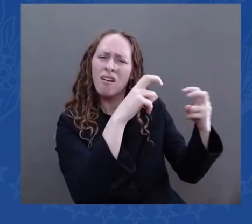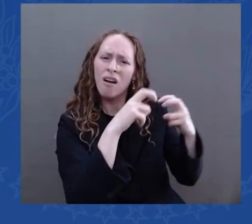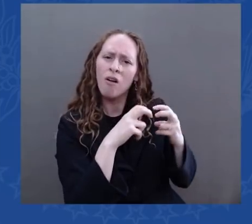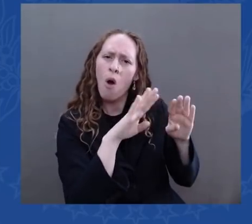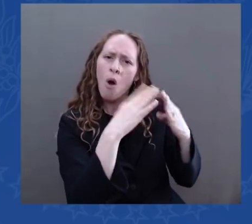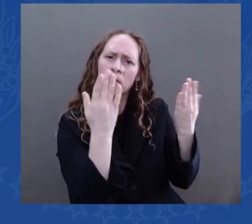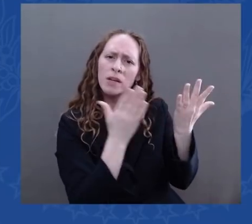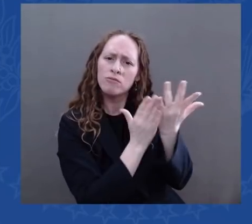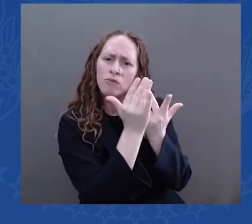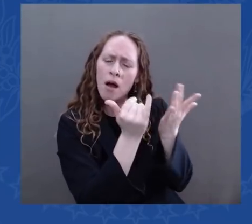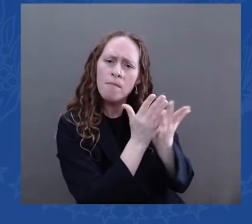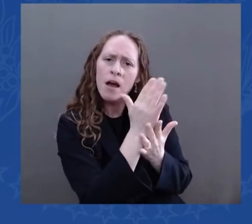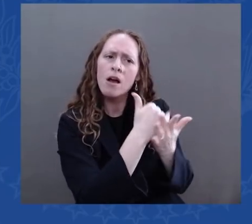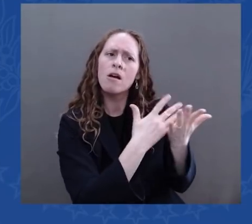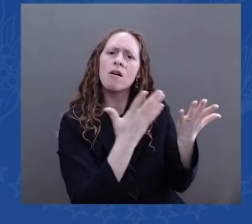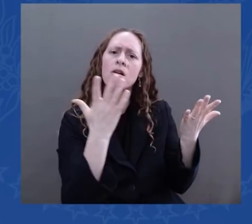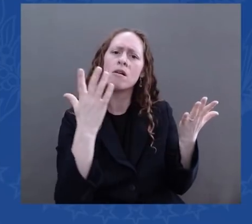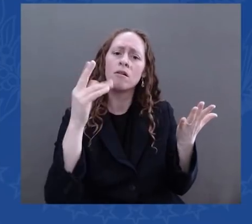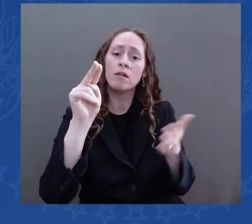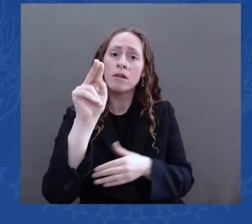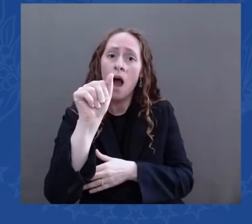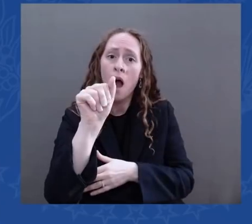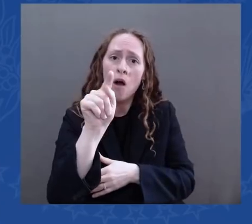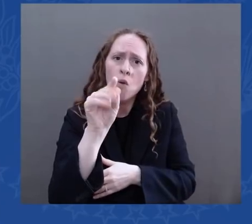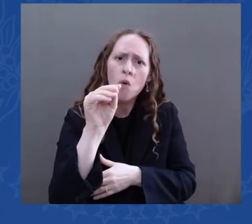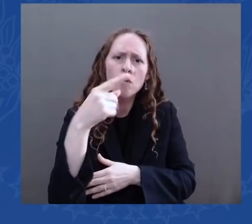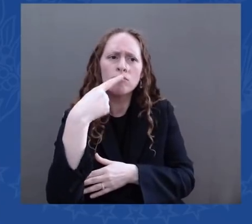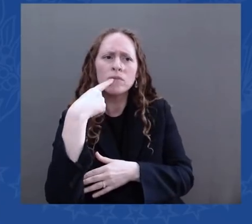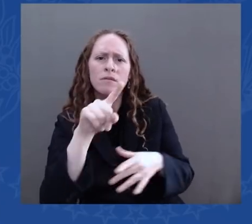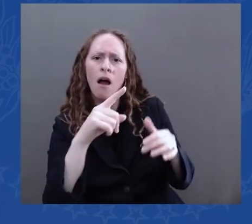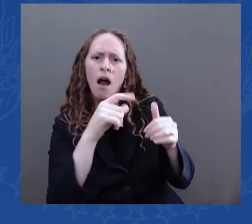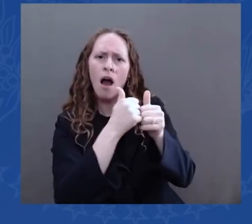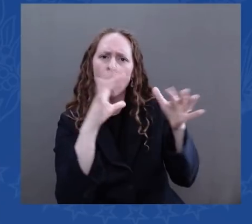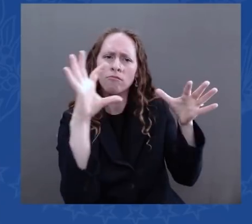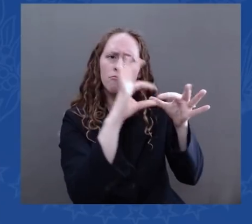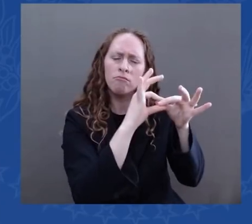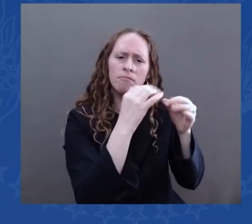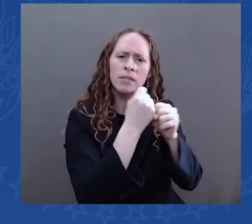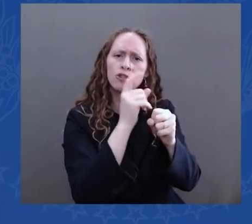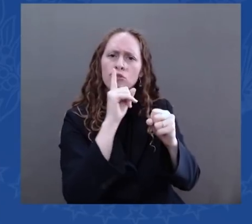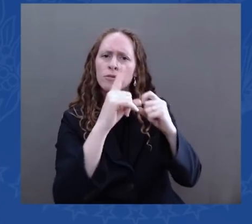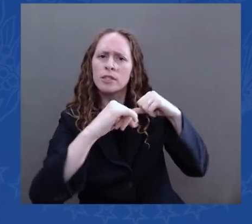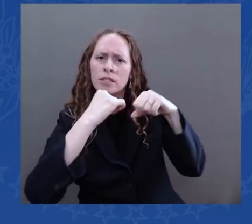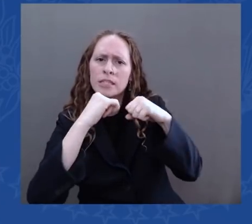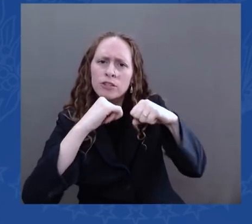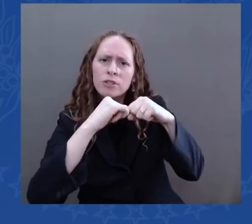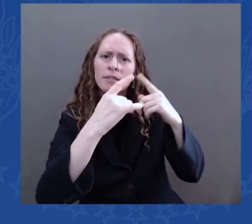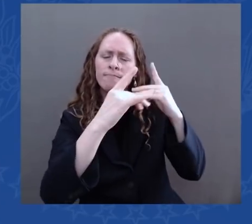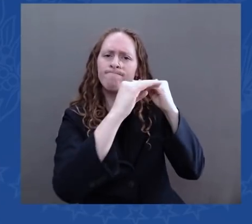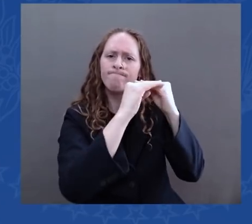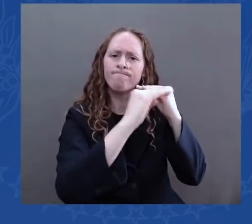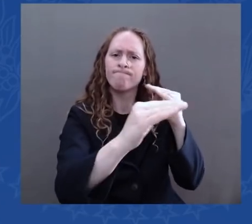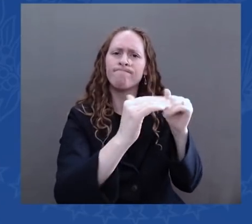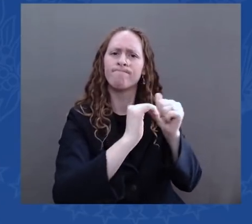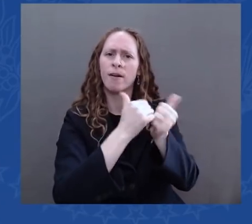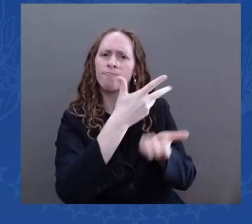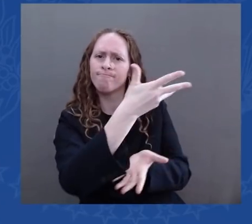and how we could have more transparency and all the rest. It was a normal discussion I had, going all the way back to Kosygin and others,